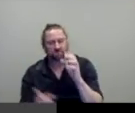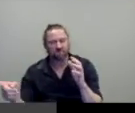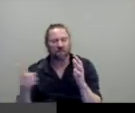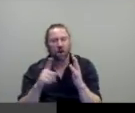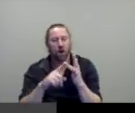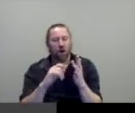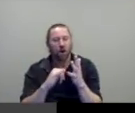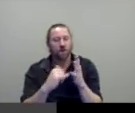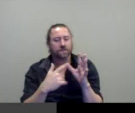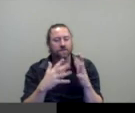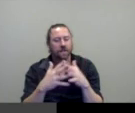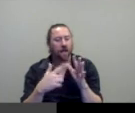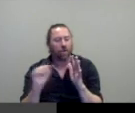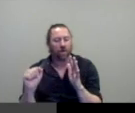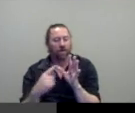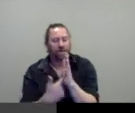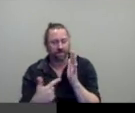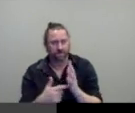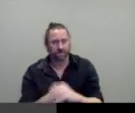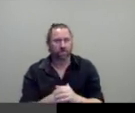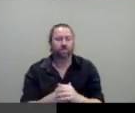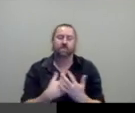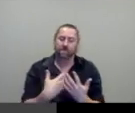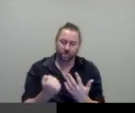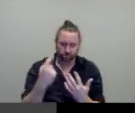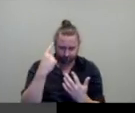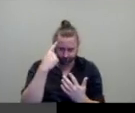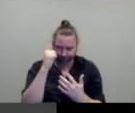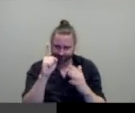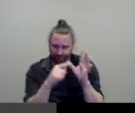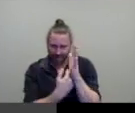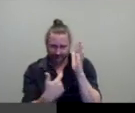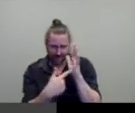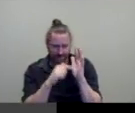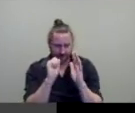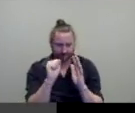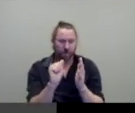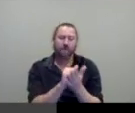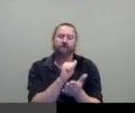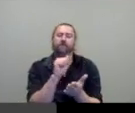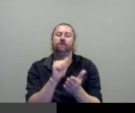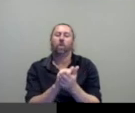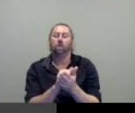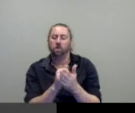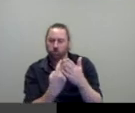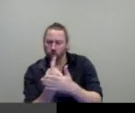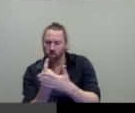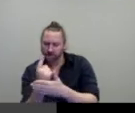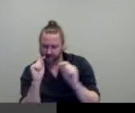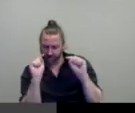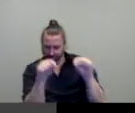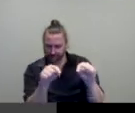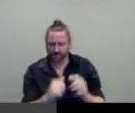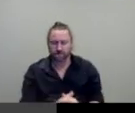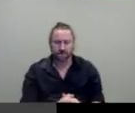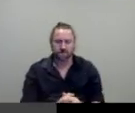attention to arts formal properties here and it's here that untitled emerges as both a convention